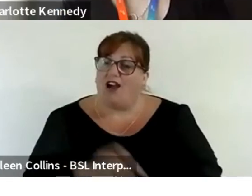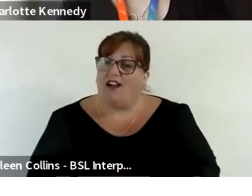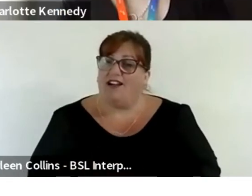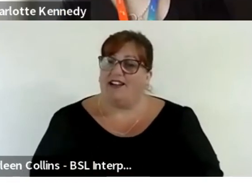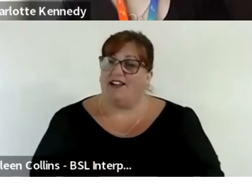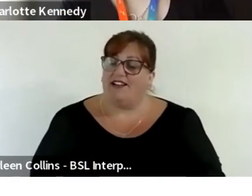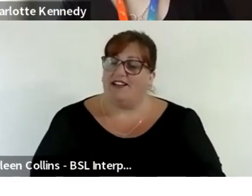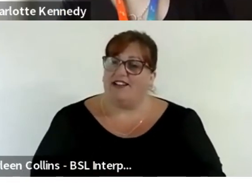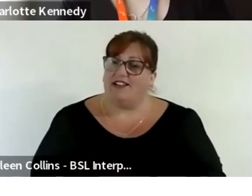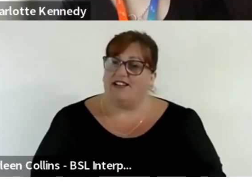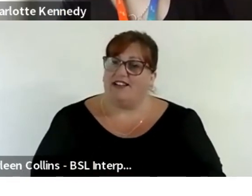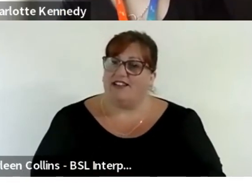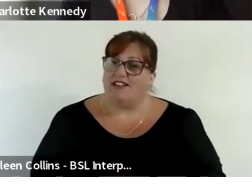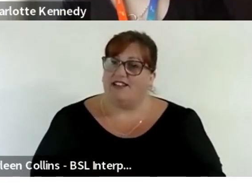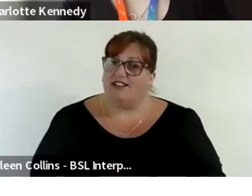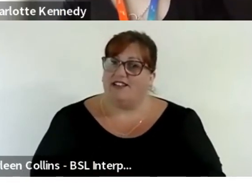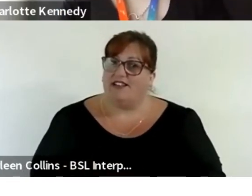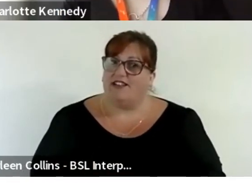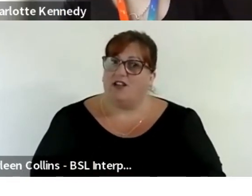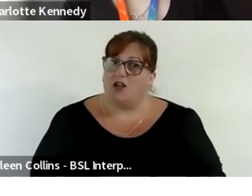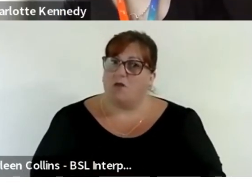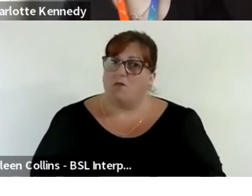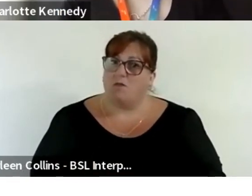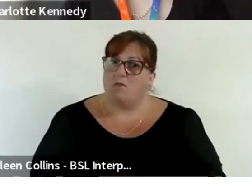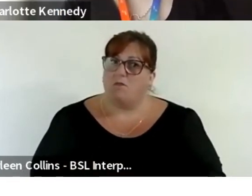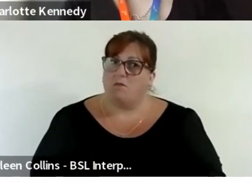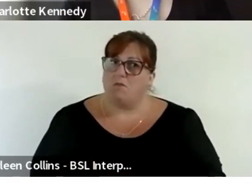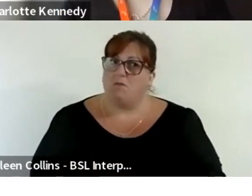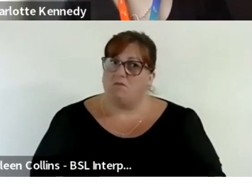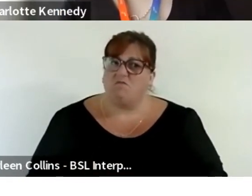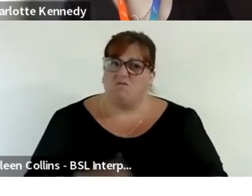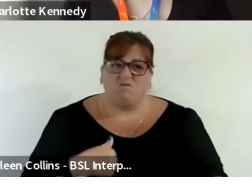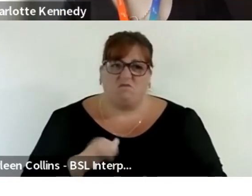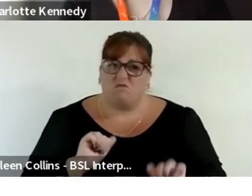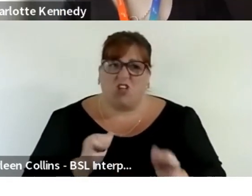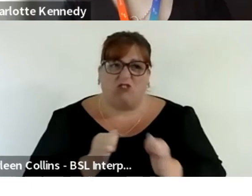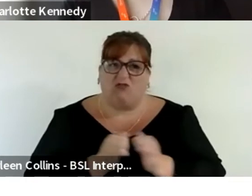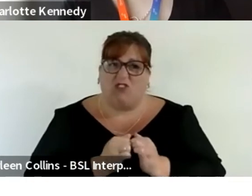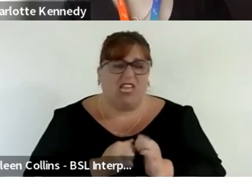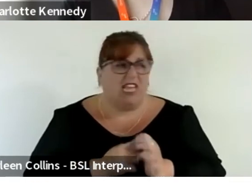Again, I agree, it's definitely a balancing act.